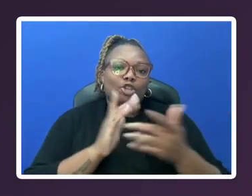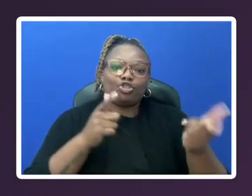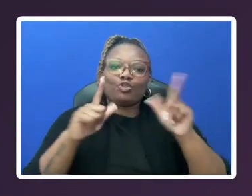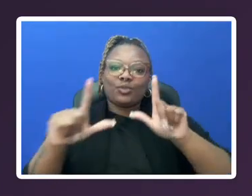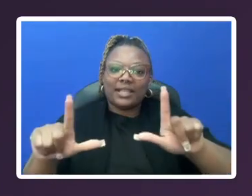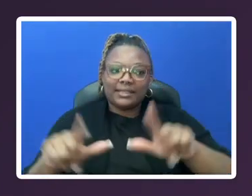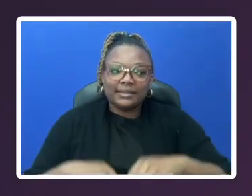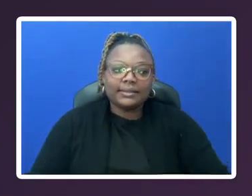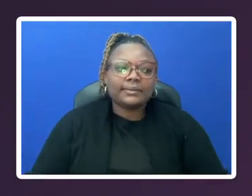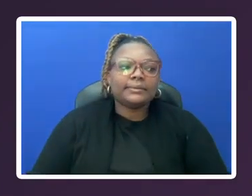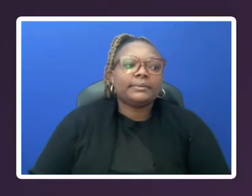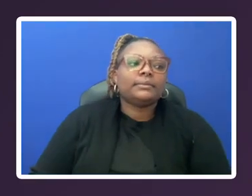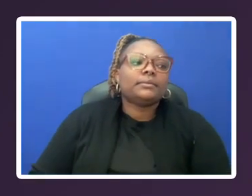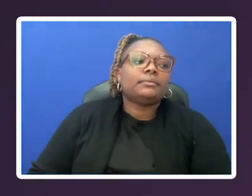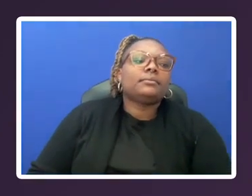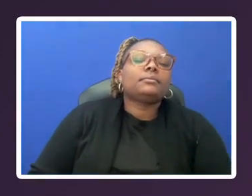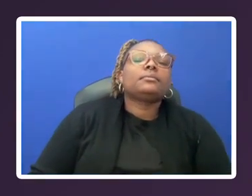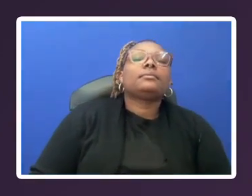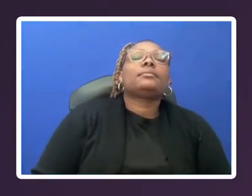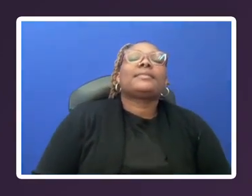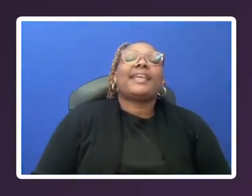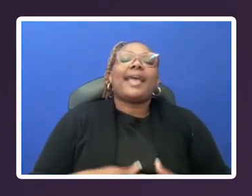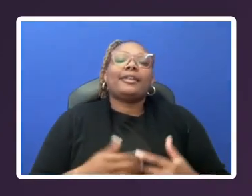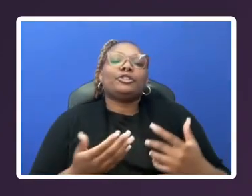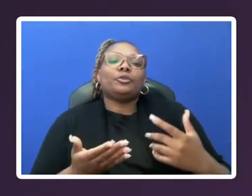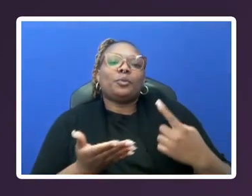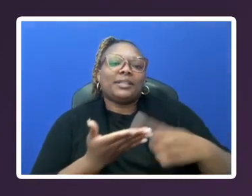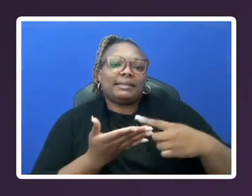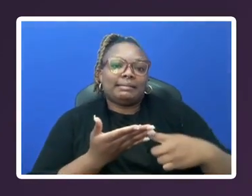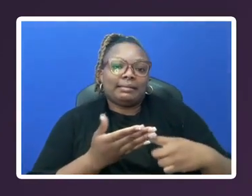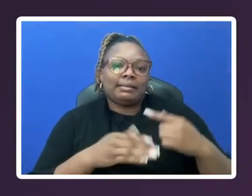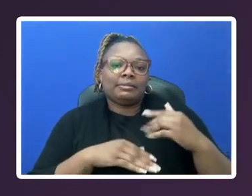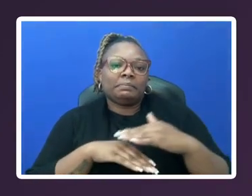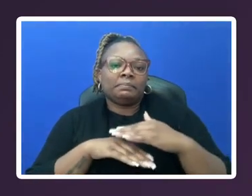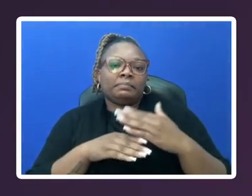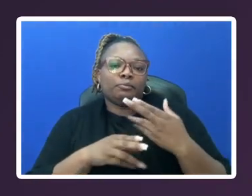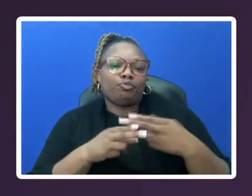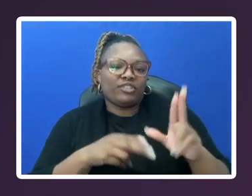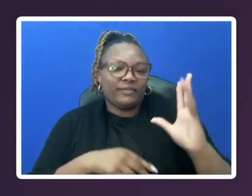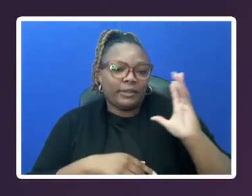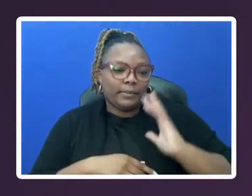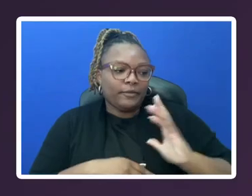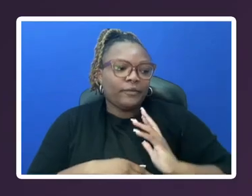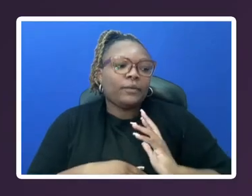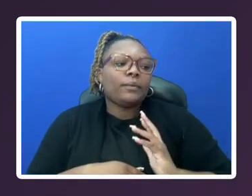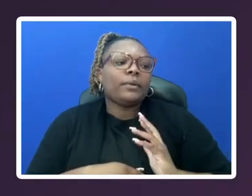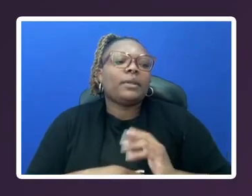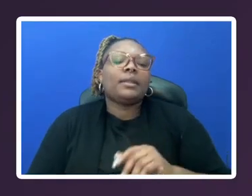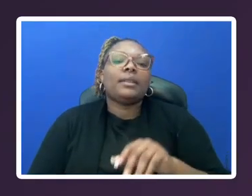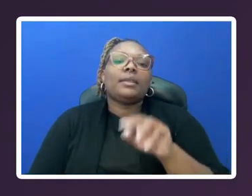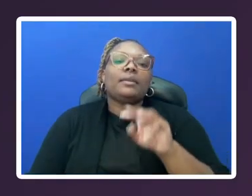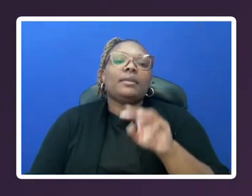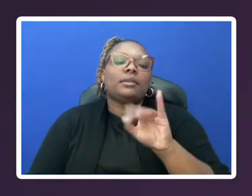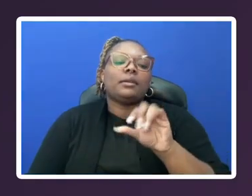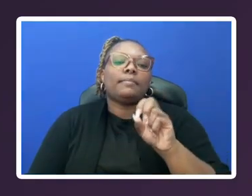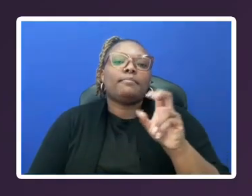So as we touched on before, this was mission control at NASA in the 1960's for the very